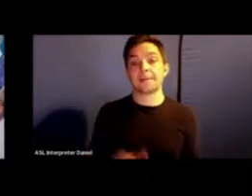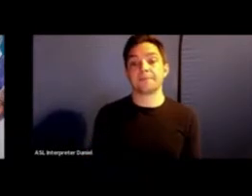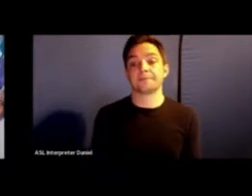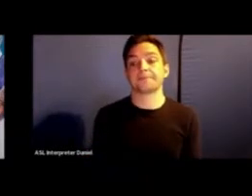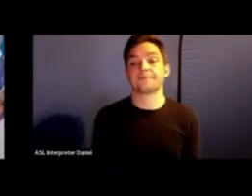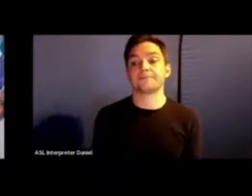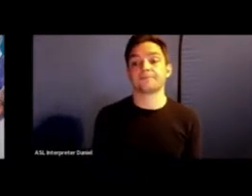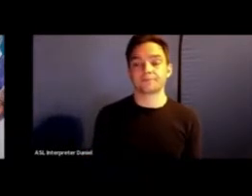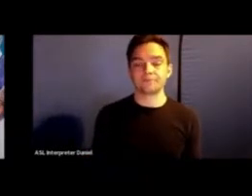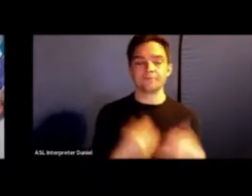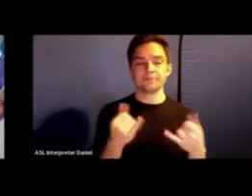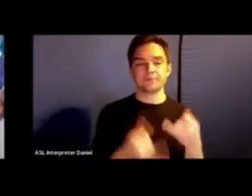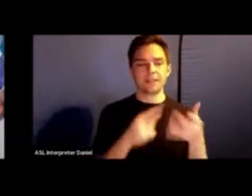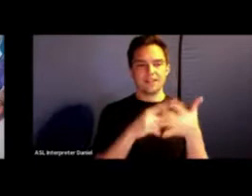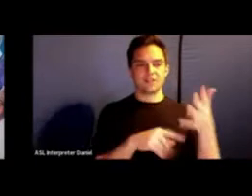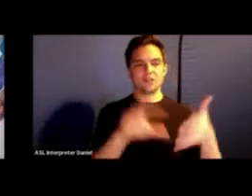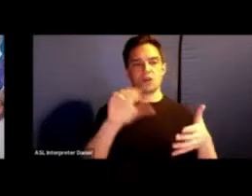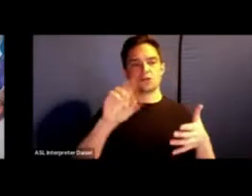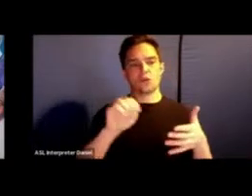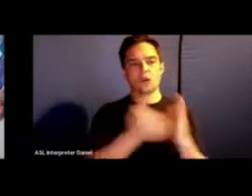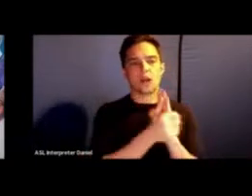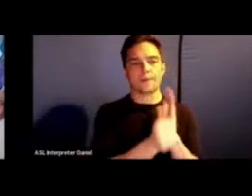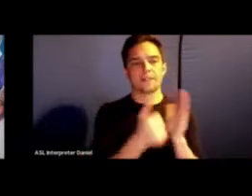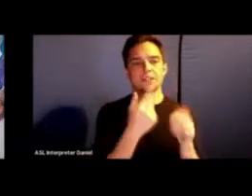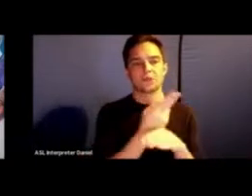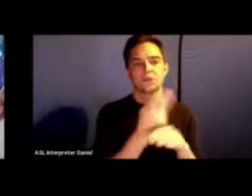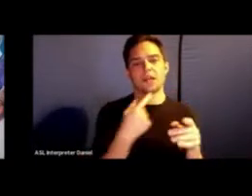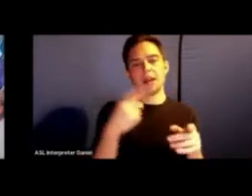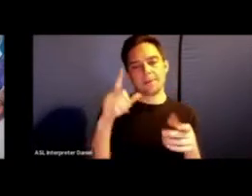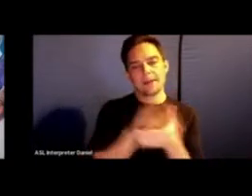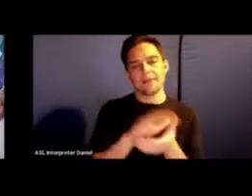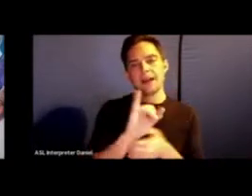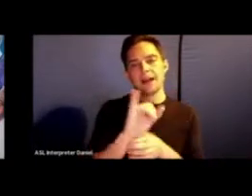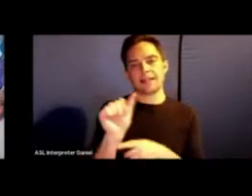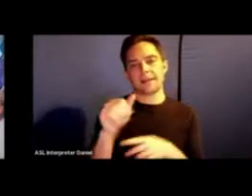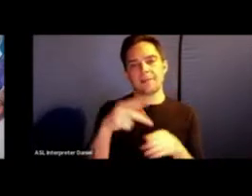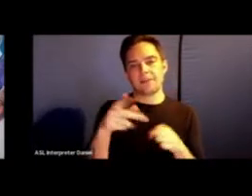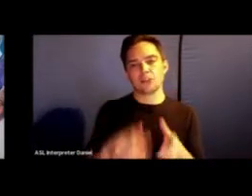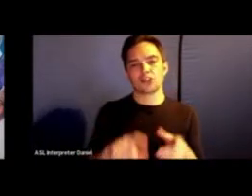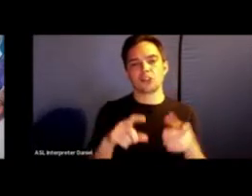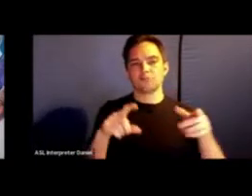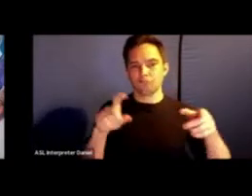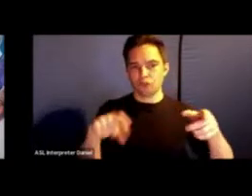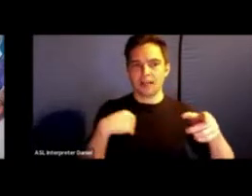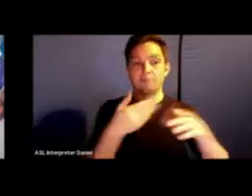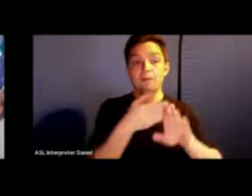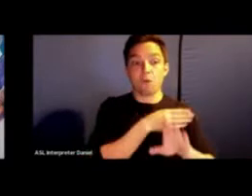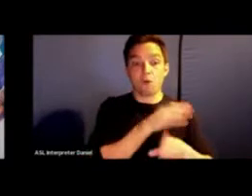And finally, these are the core competencies that i believe i na professionals should have before starting to work with participants, they don't